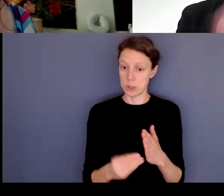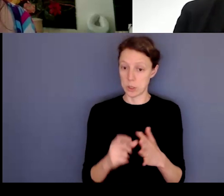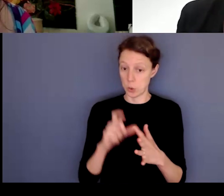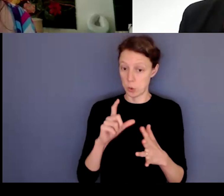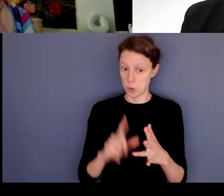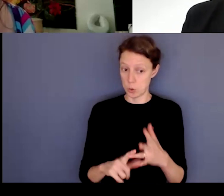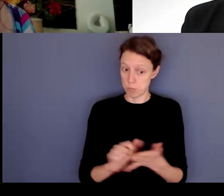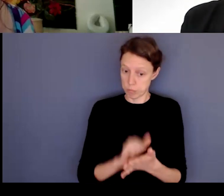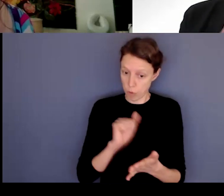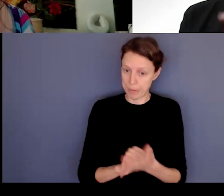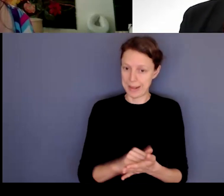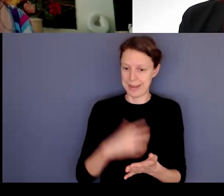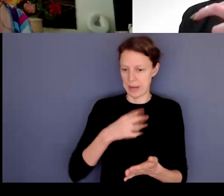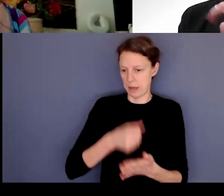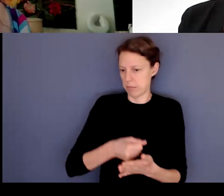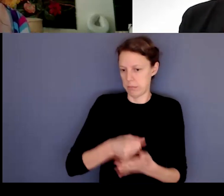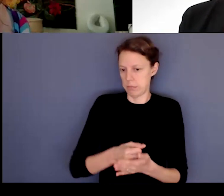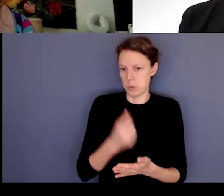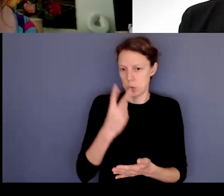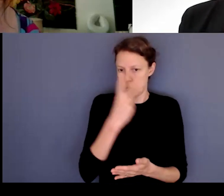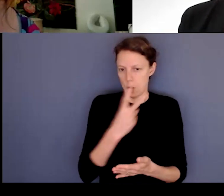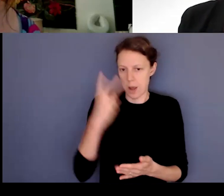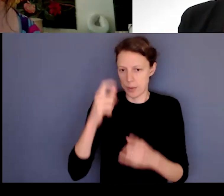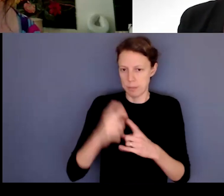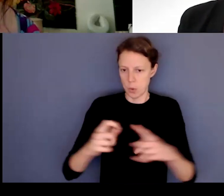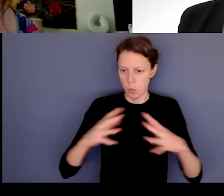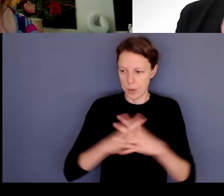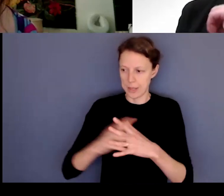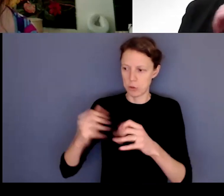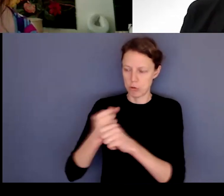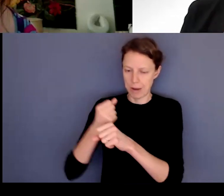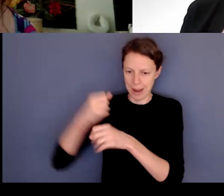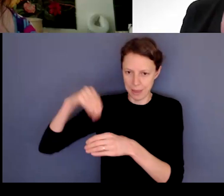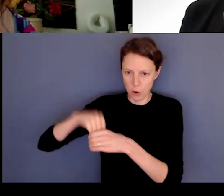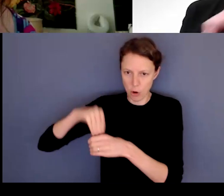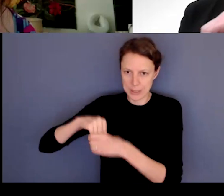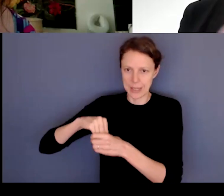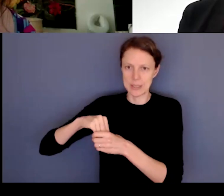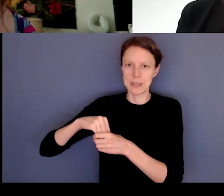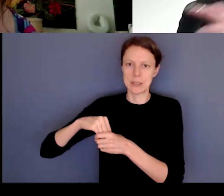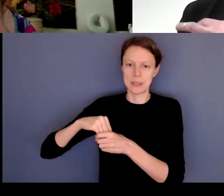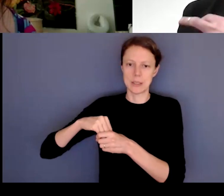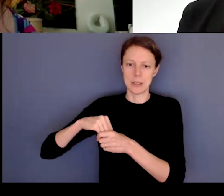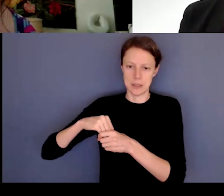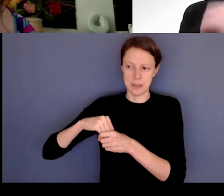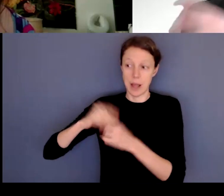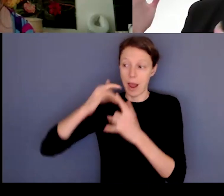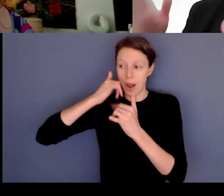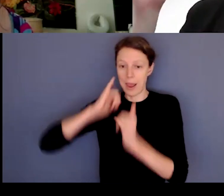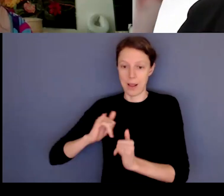hours a week to kind of create the content. And our lawyers, if it's if it's legal education, our lawyers create that and kind